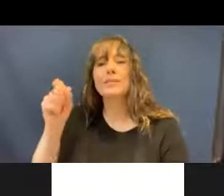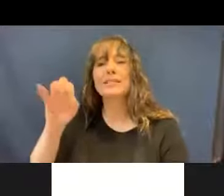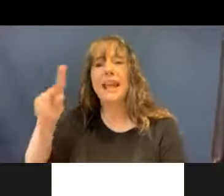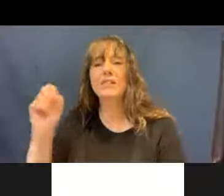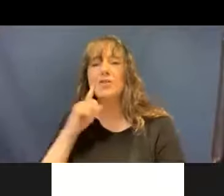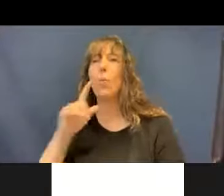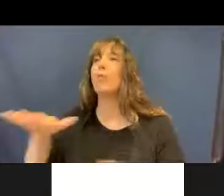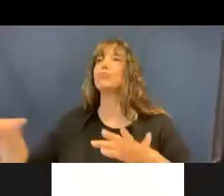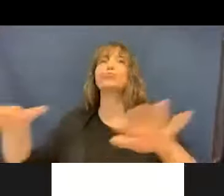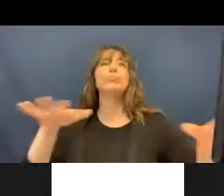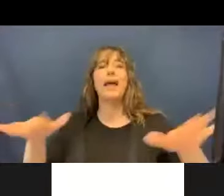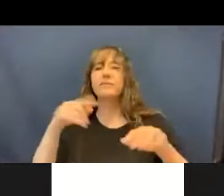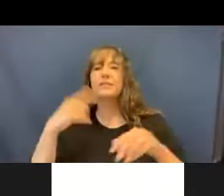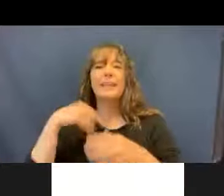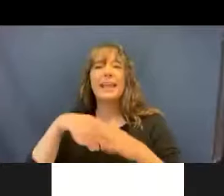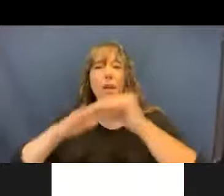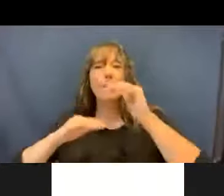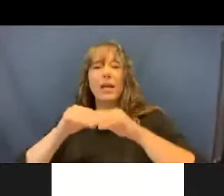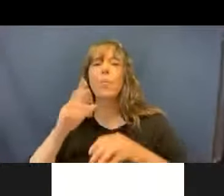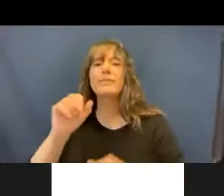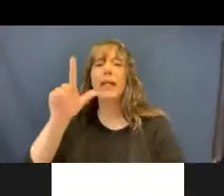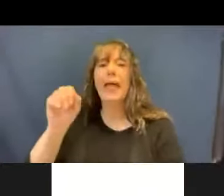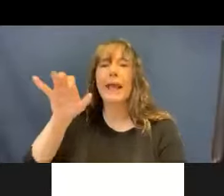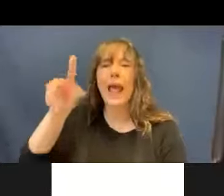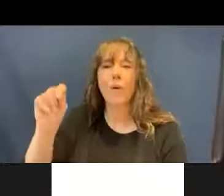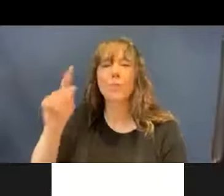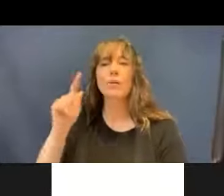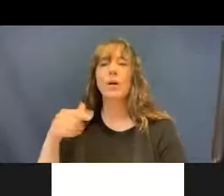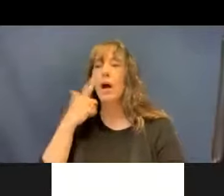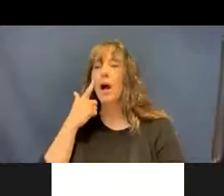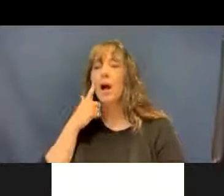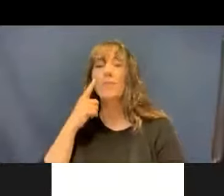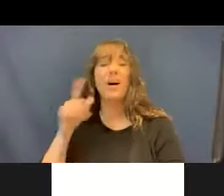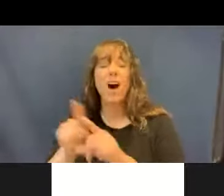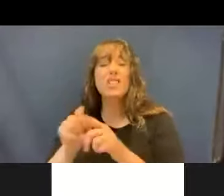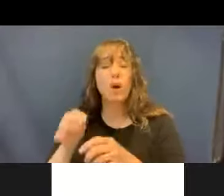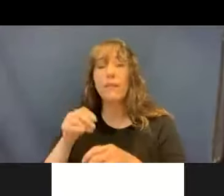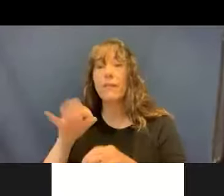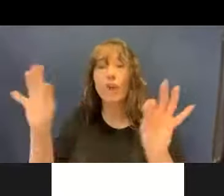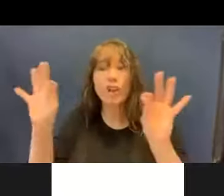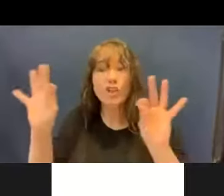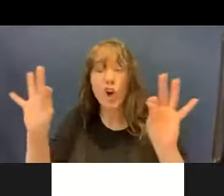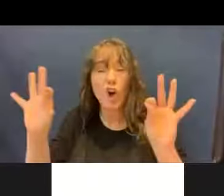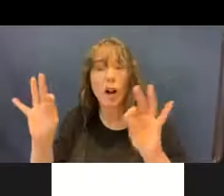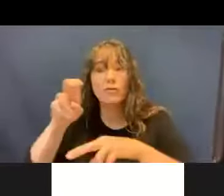a building, what you bring into, furniture makes a difference, how it's arranged. There's